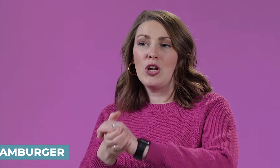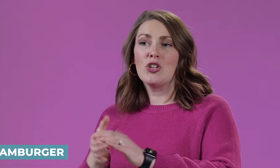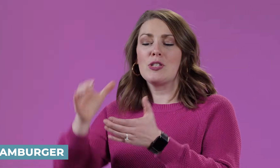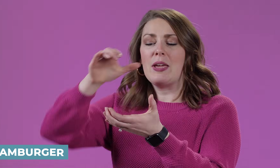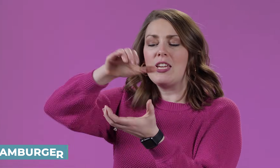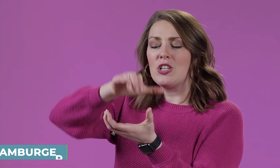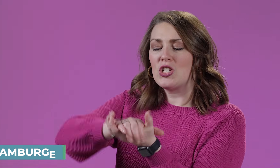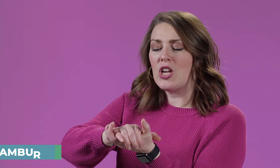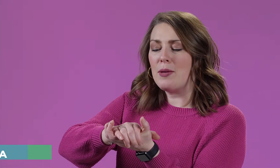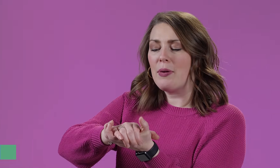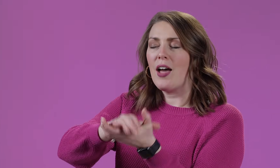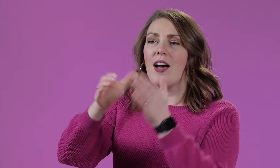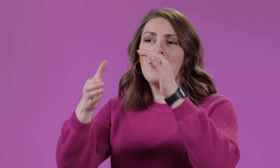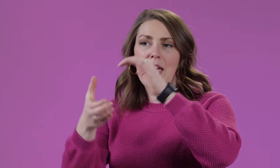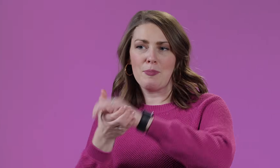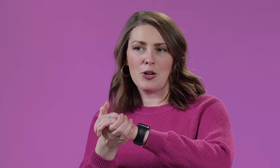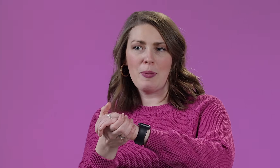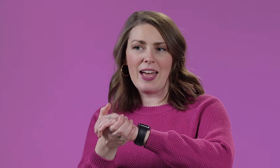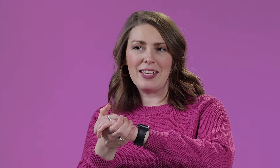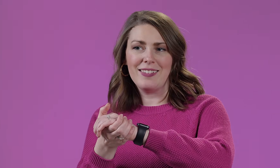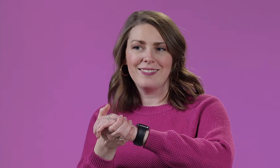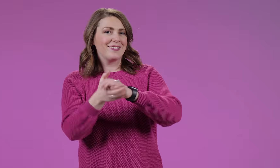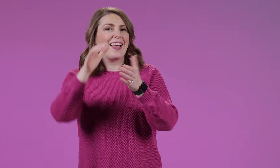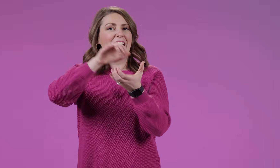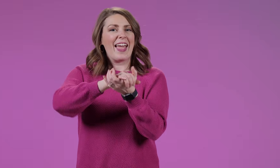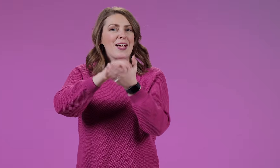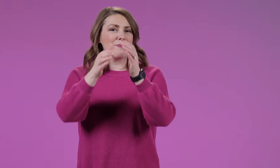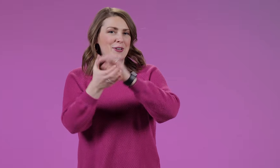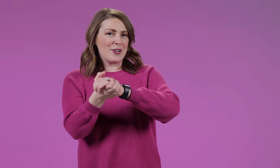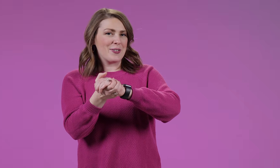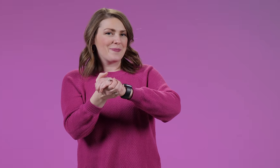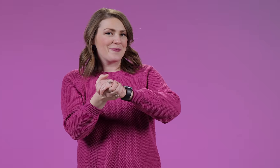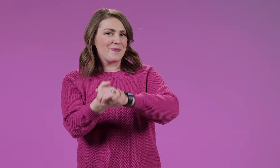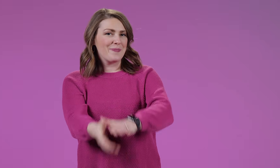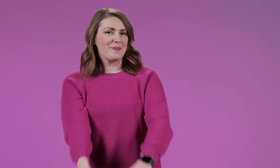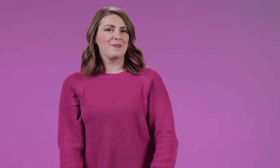You're just making the shape of the hamburger patty. Hamburger